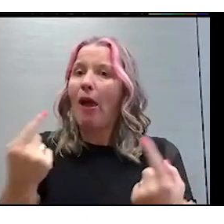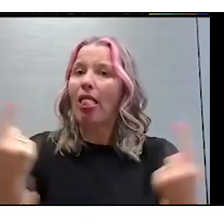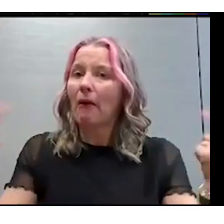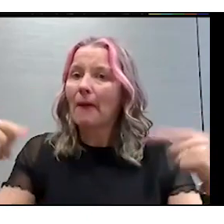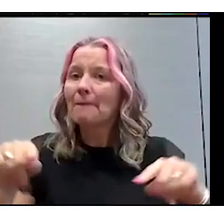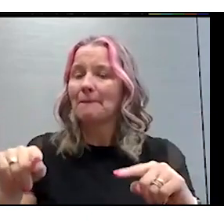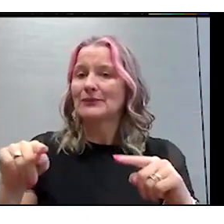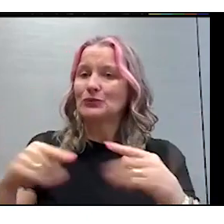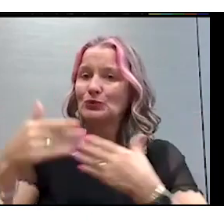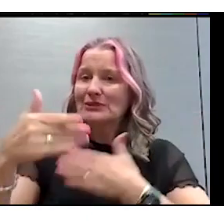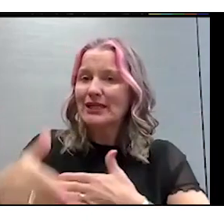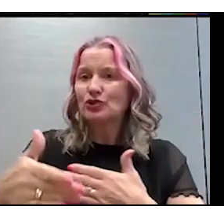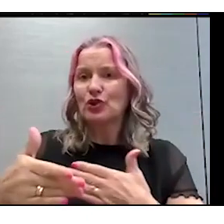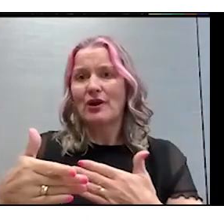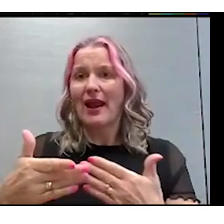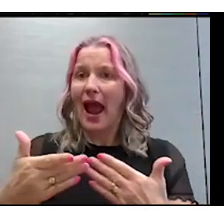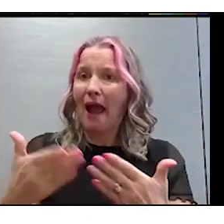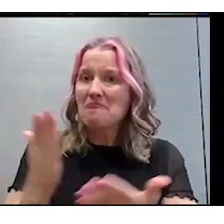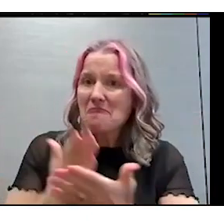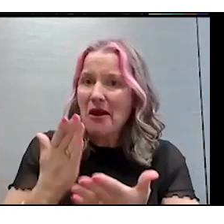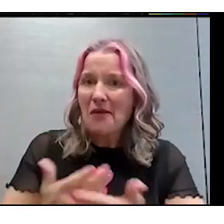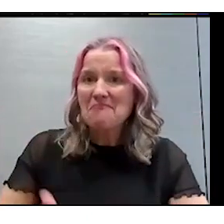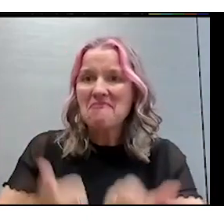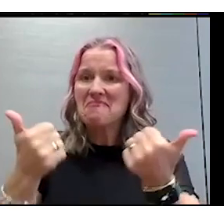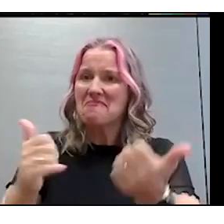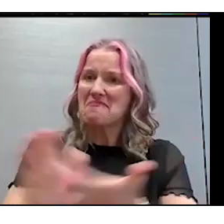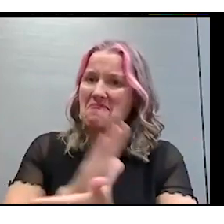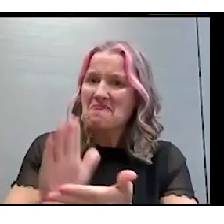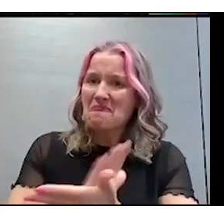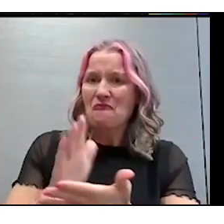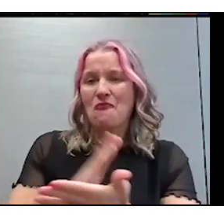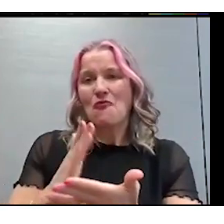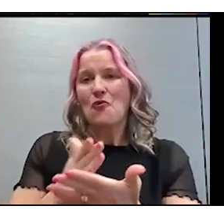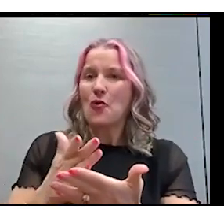I'm really, thankful you chose to spend the time. I know there's a lot happening today and there's